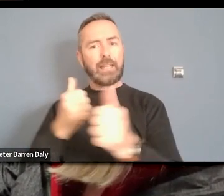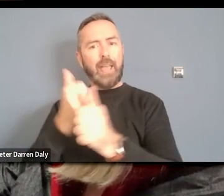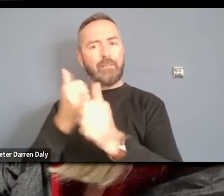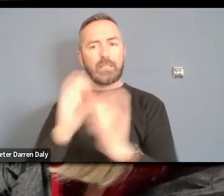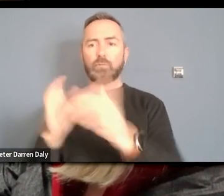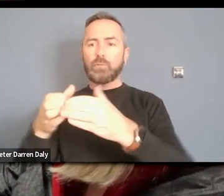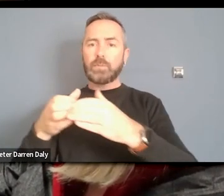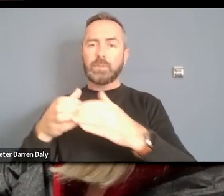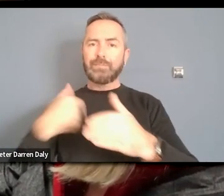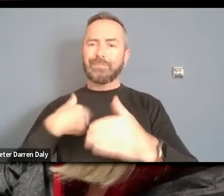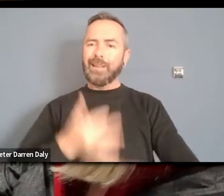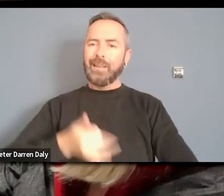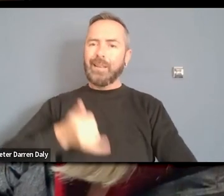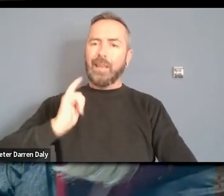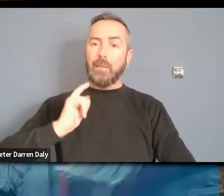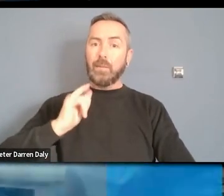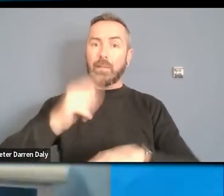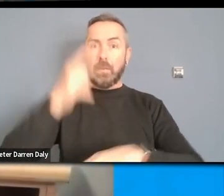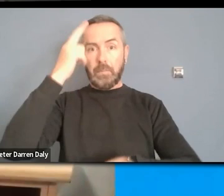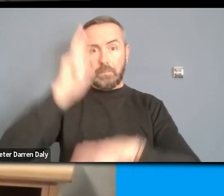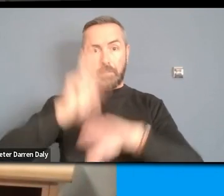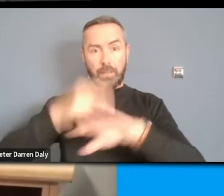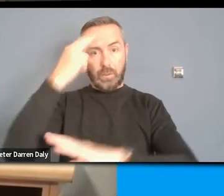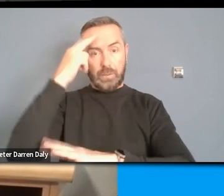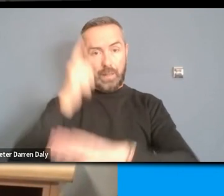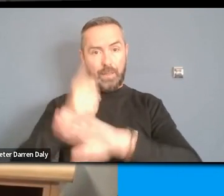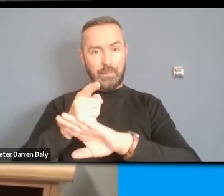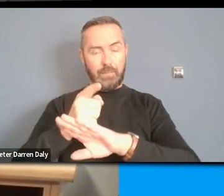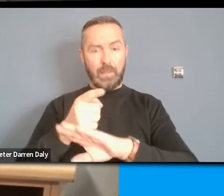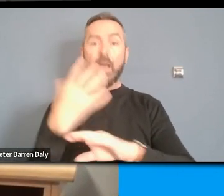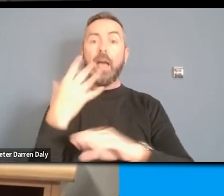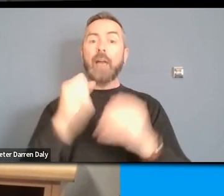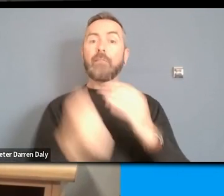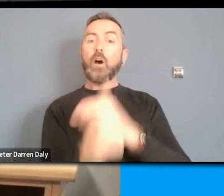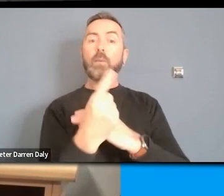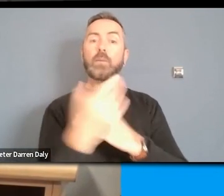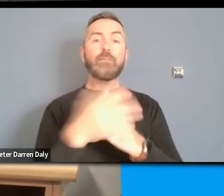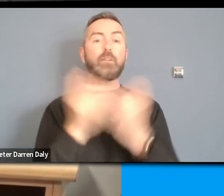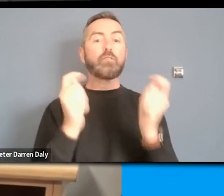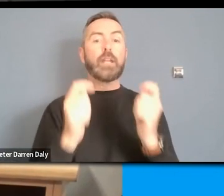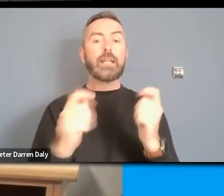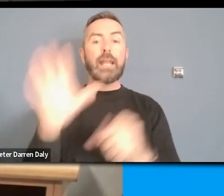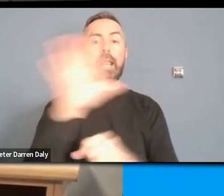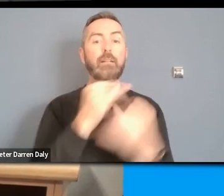I was able to better understand them. I was given the opportunity for training in areas like the Assisted Decision-making